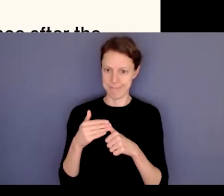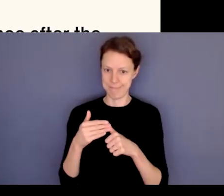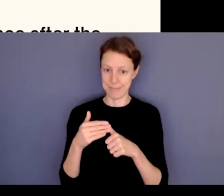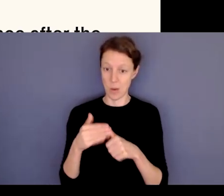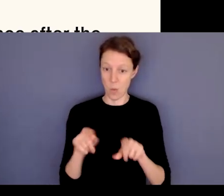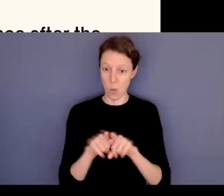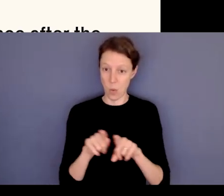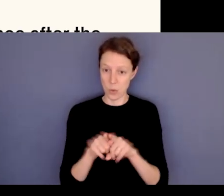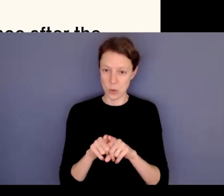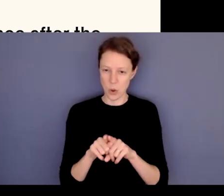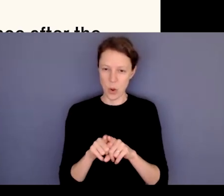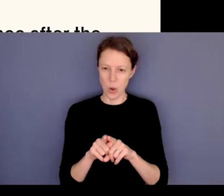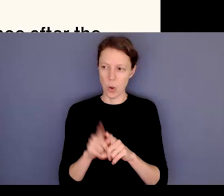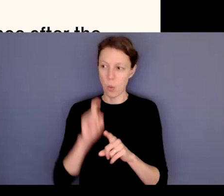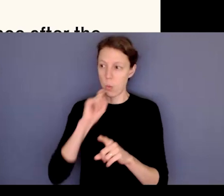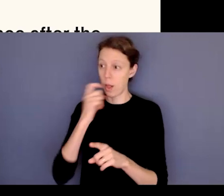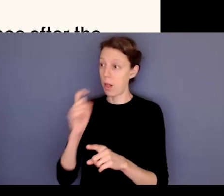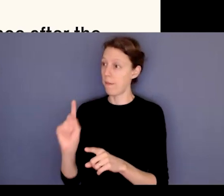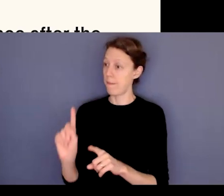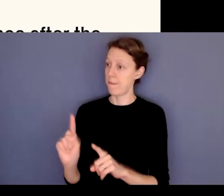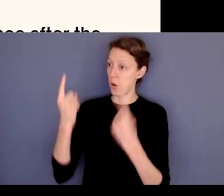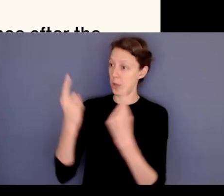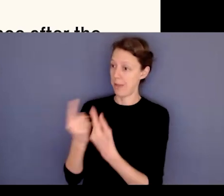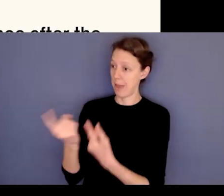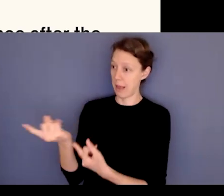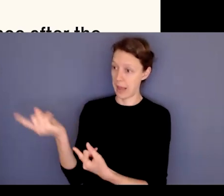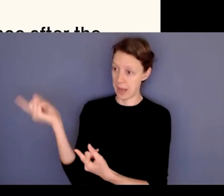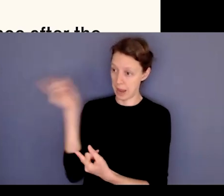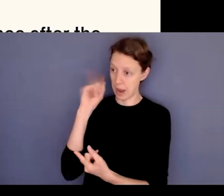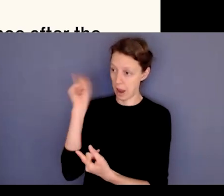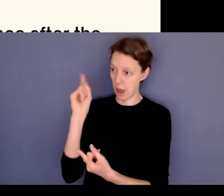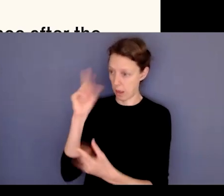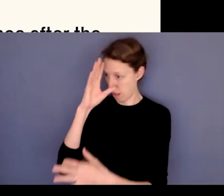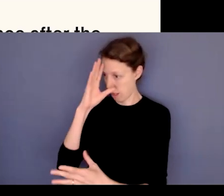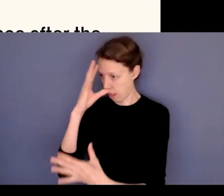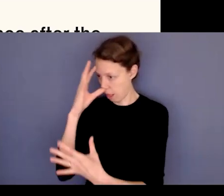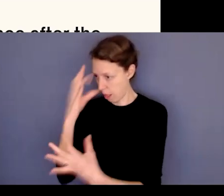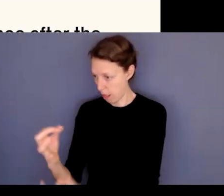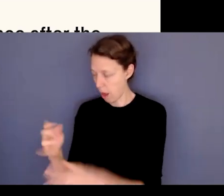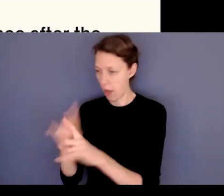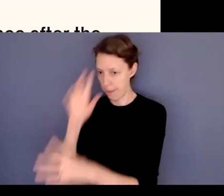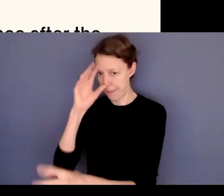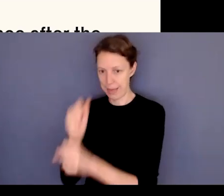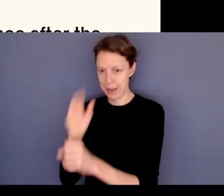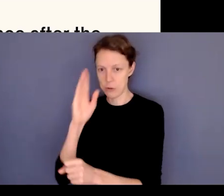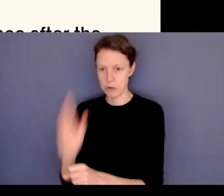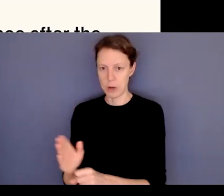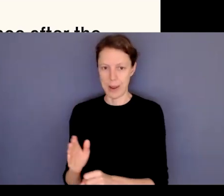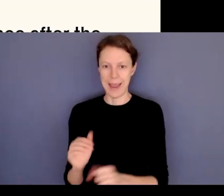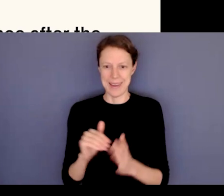to verify what they hear on social media. One of the interesting things that we learned is that families, particularly in Melbourne's western suburbs, where there are